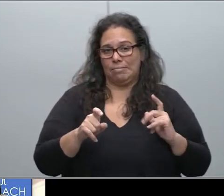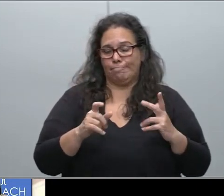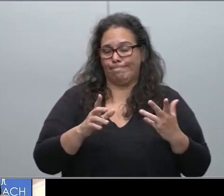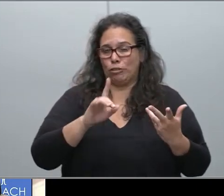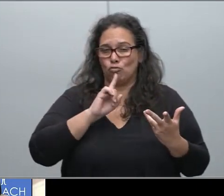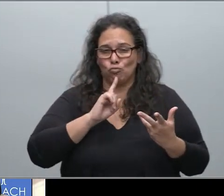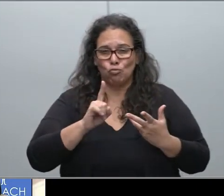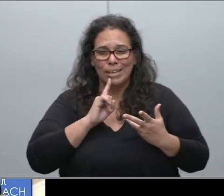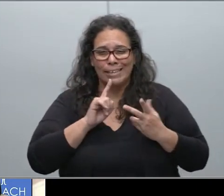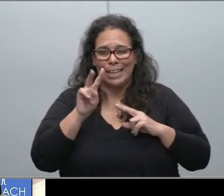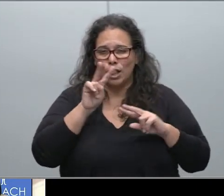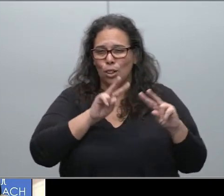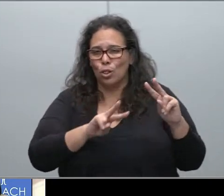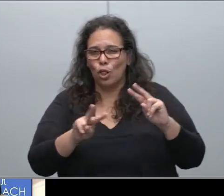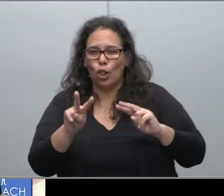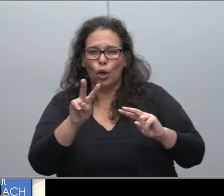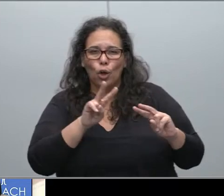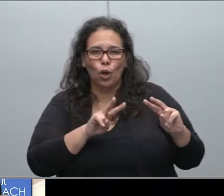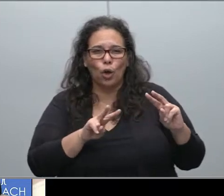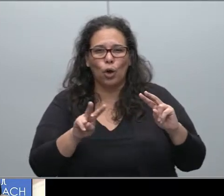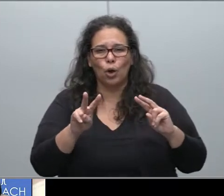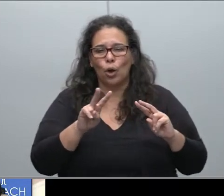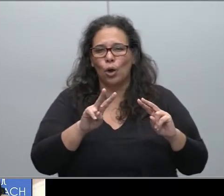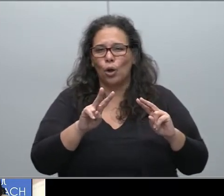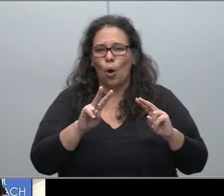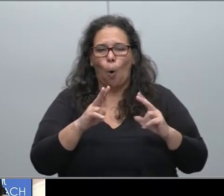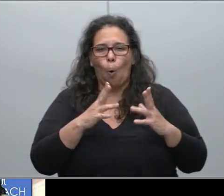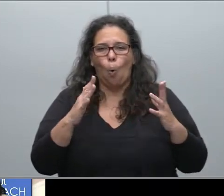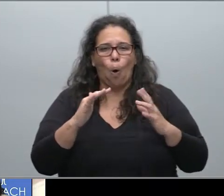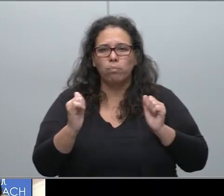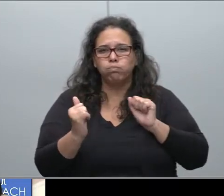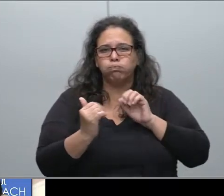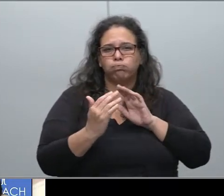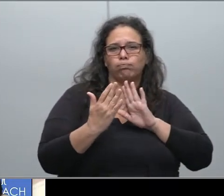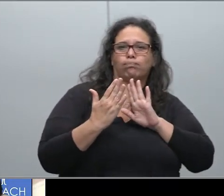because to me, I just tell my son the truth.